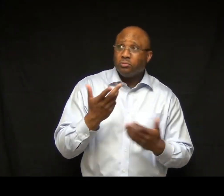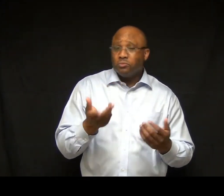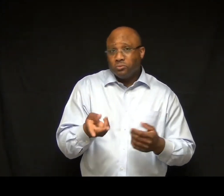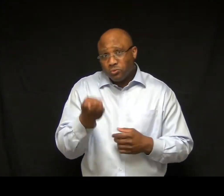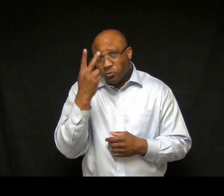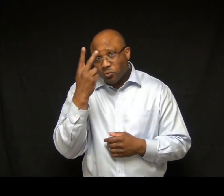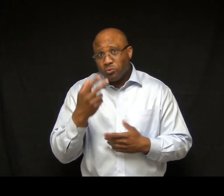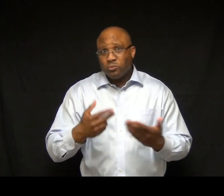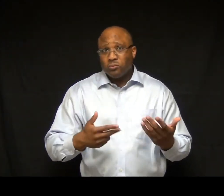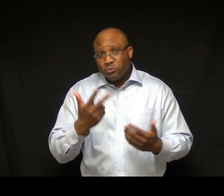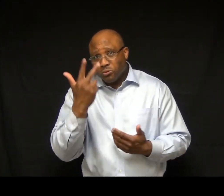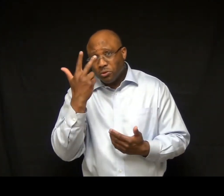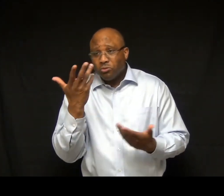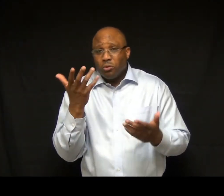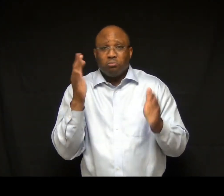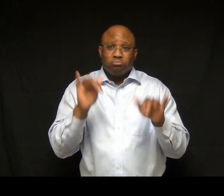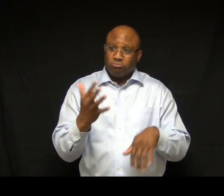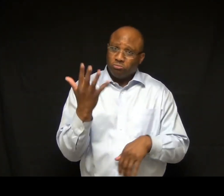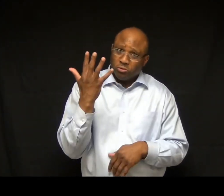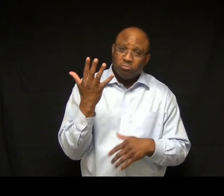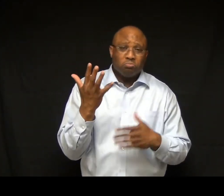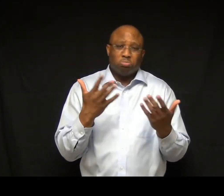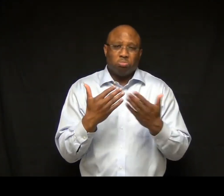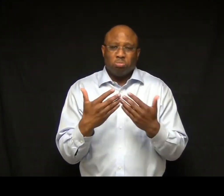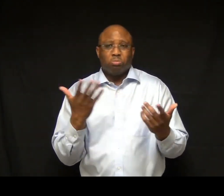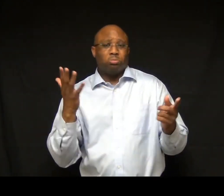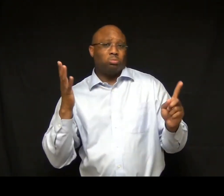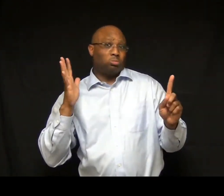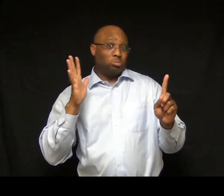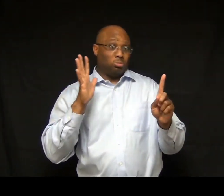perpetrated by one person